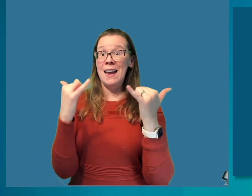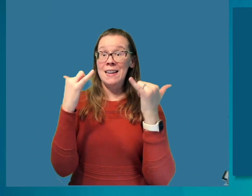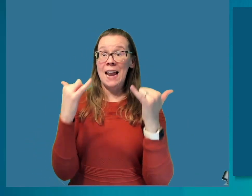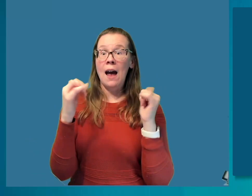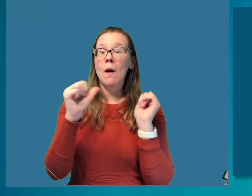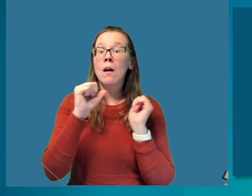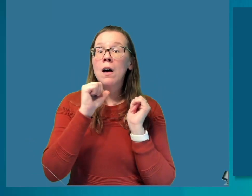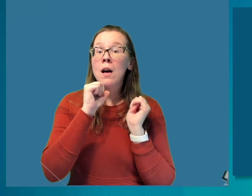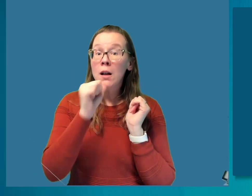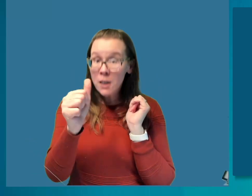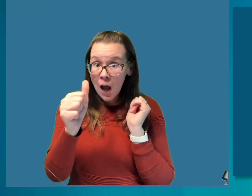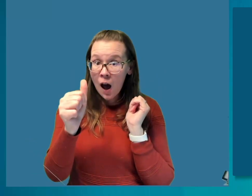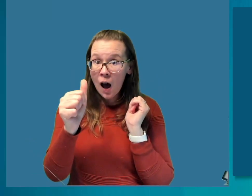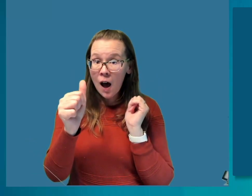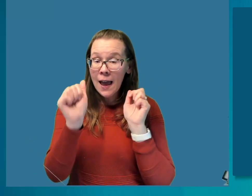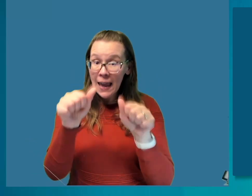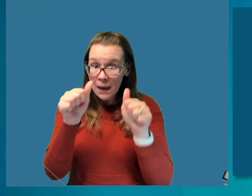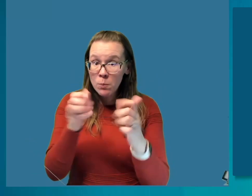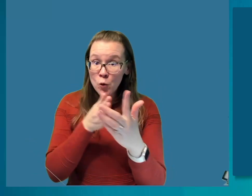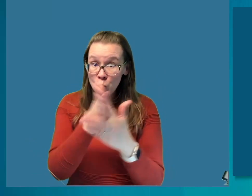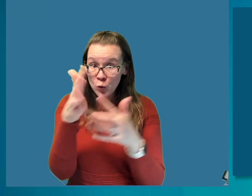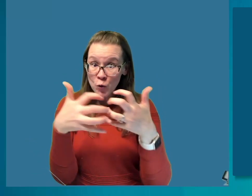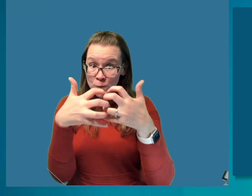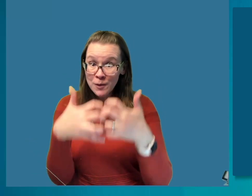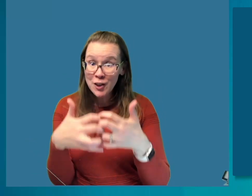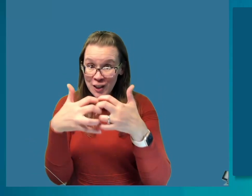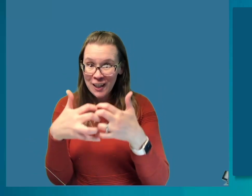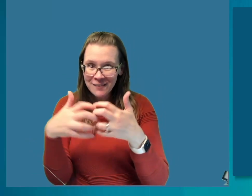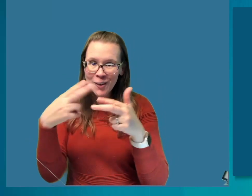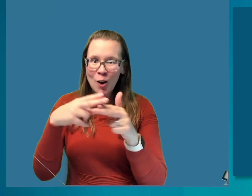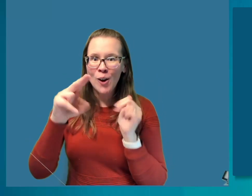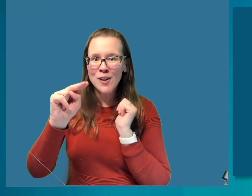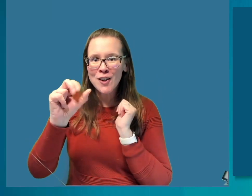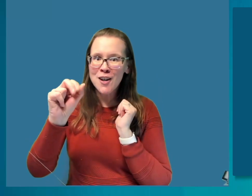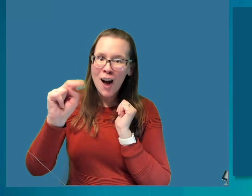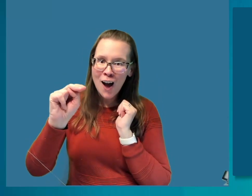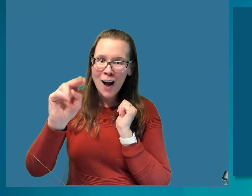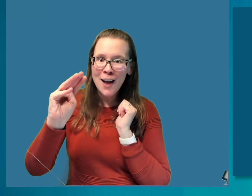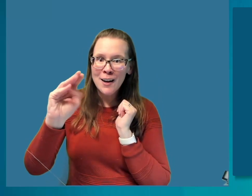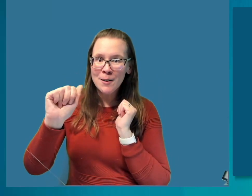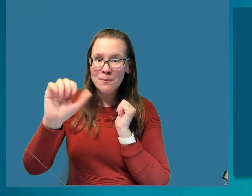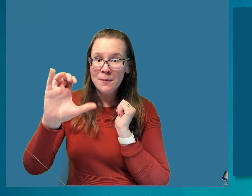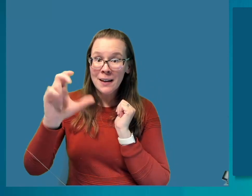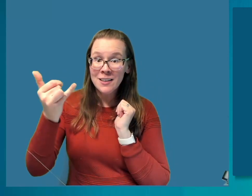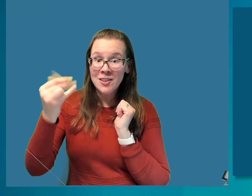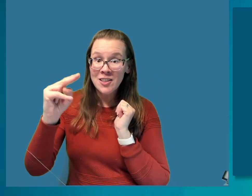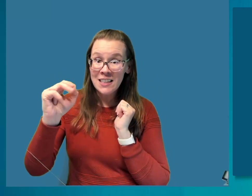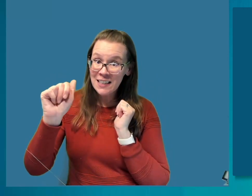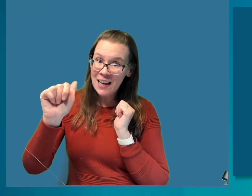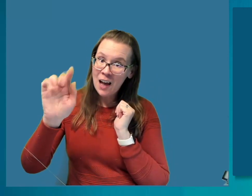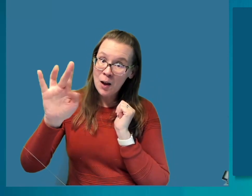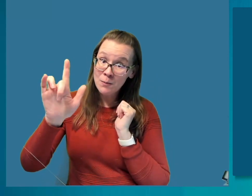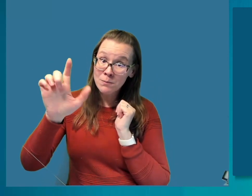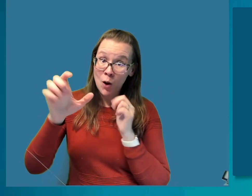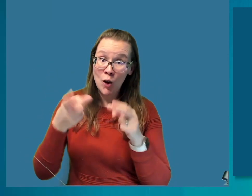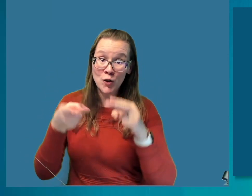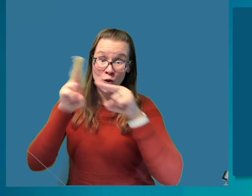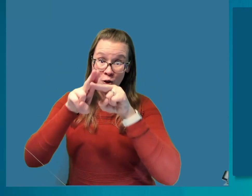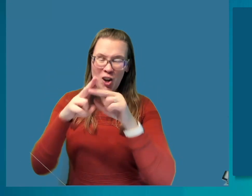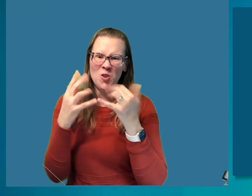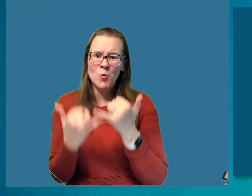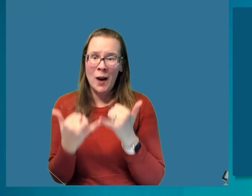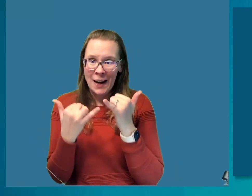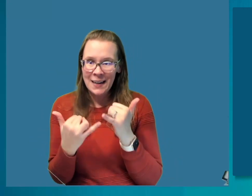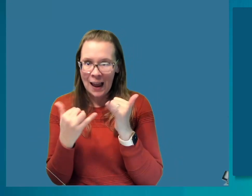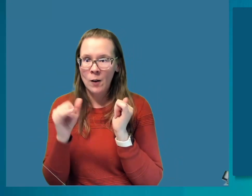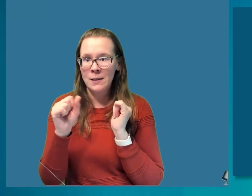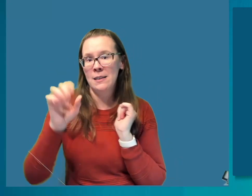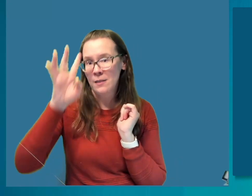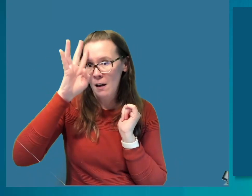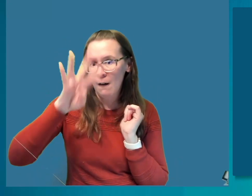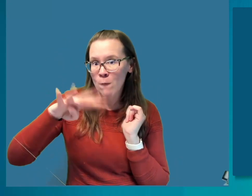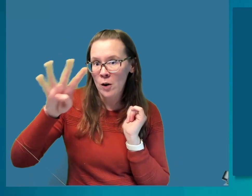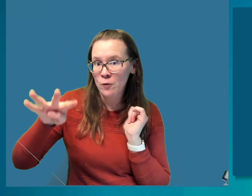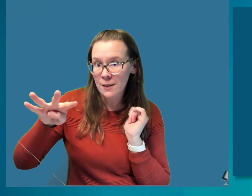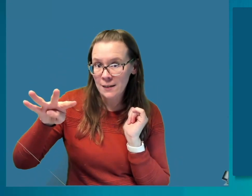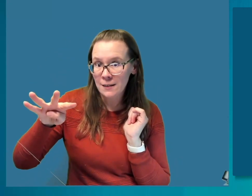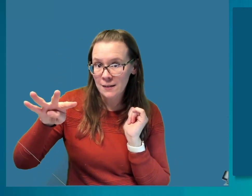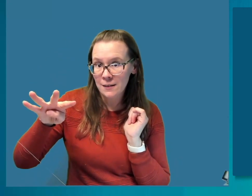a surcharge. So currently, non-machinable mail has a, uh, hand cancelling surcharge of